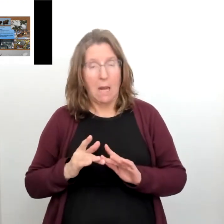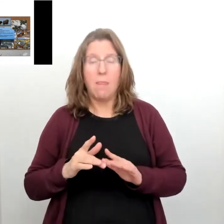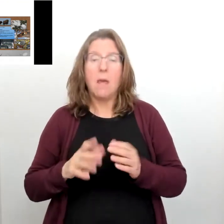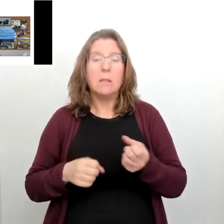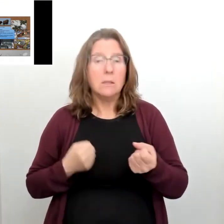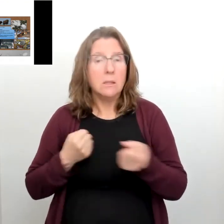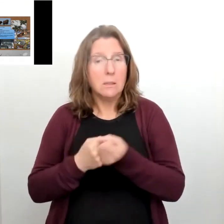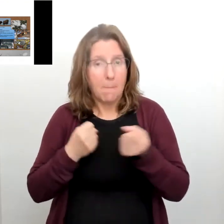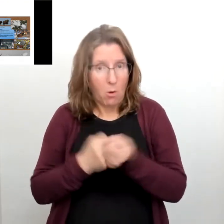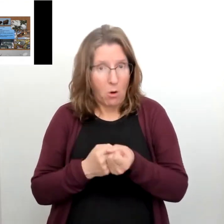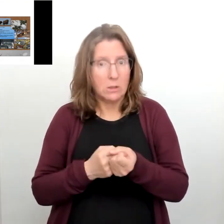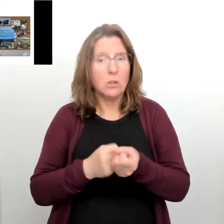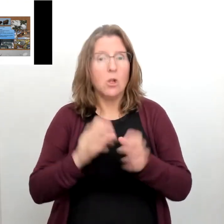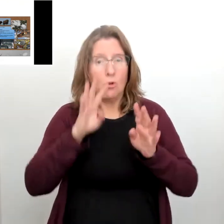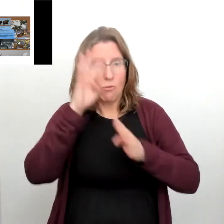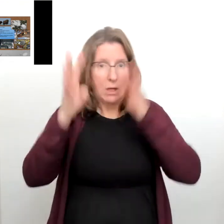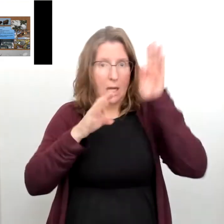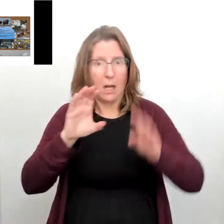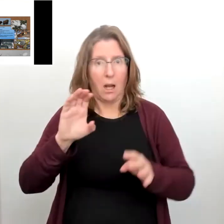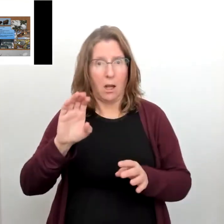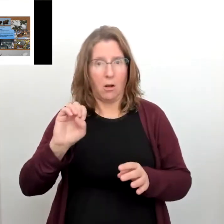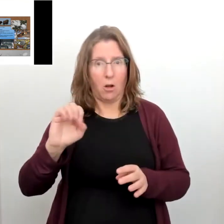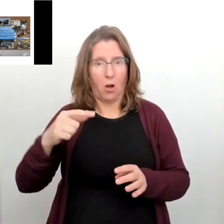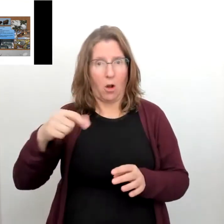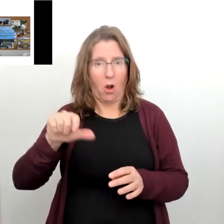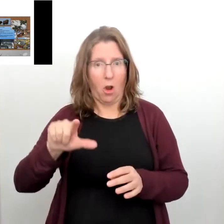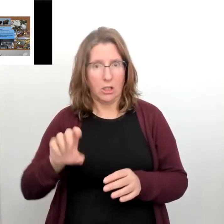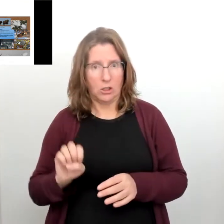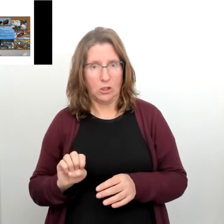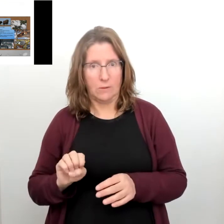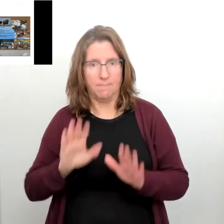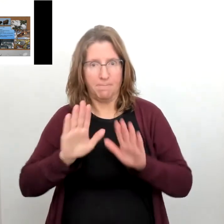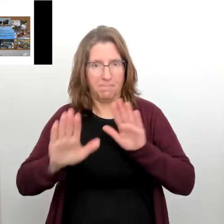Plus this is another link to a website that helps with collage activities.